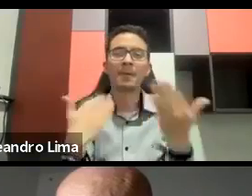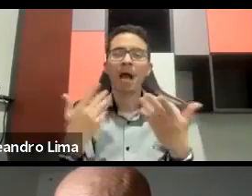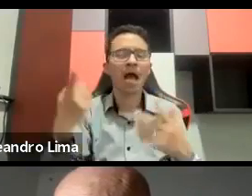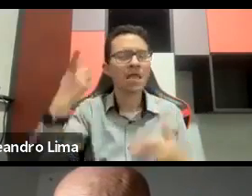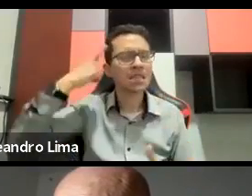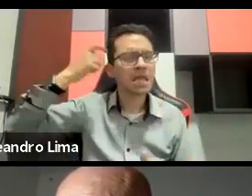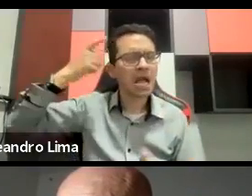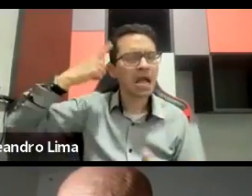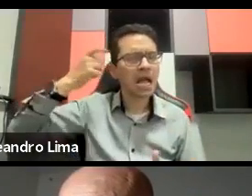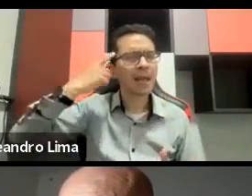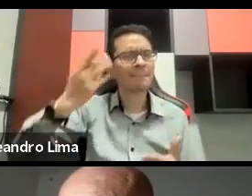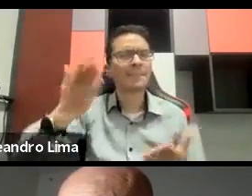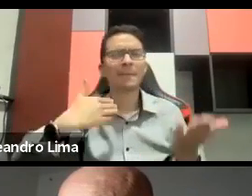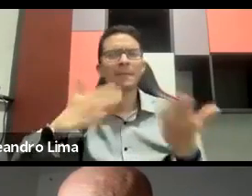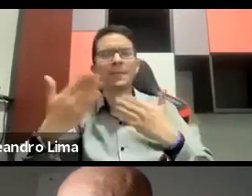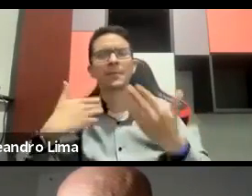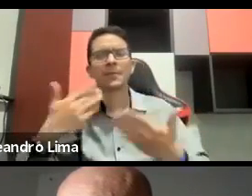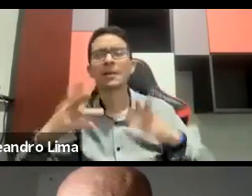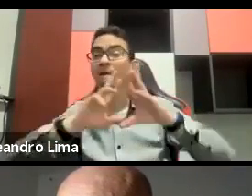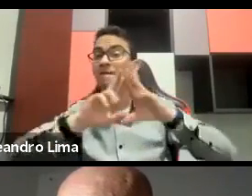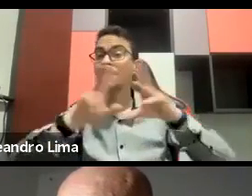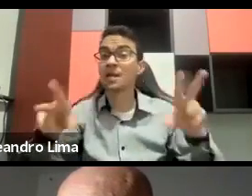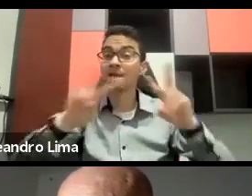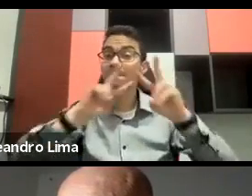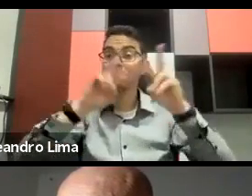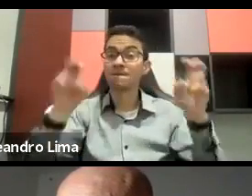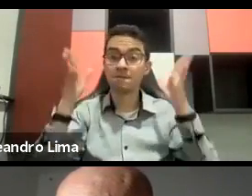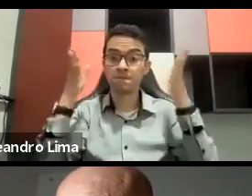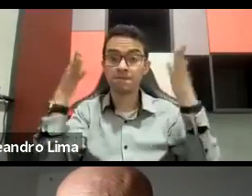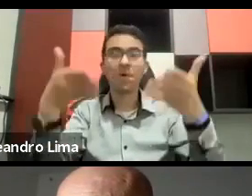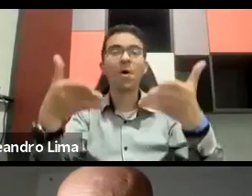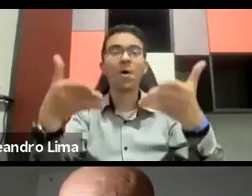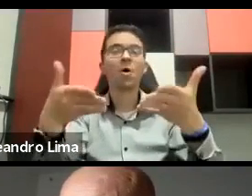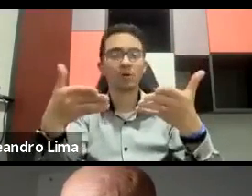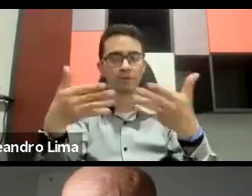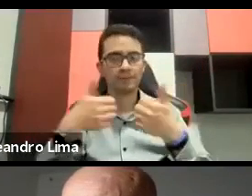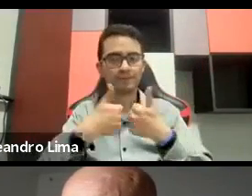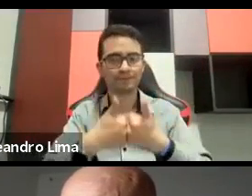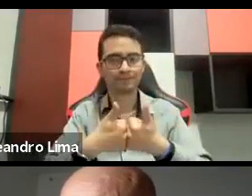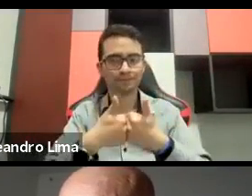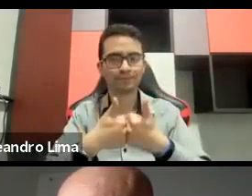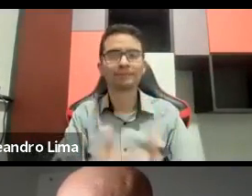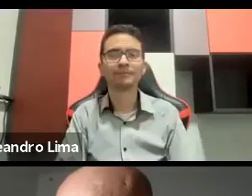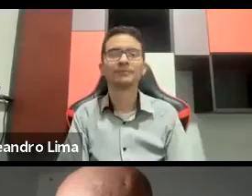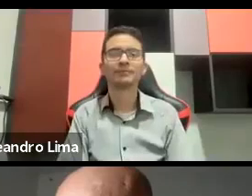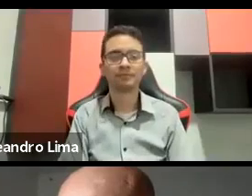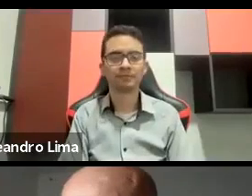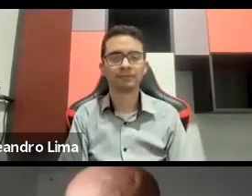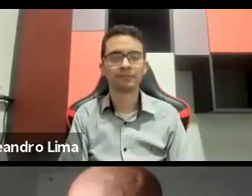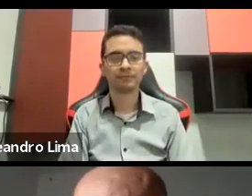and discussing different topics.